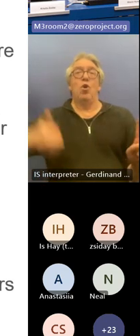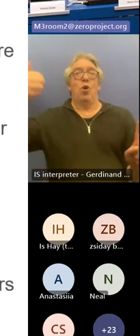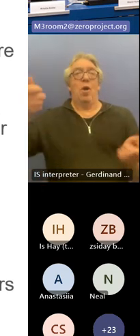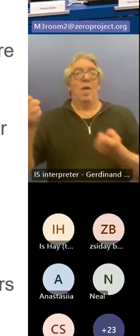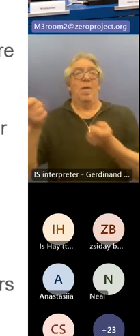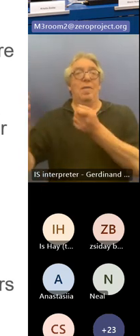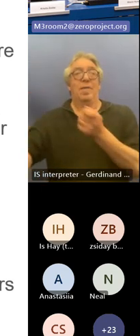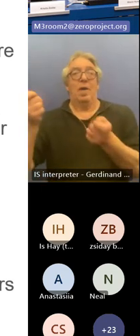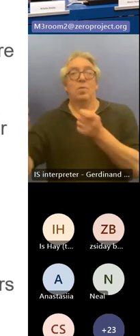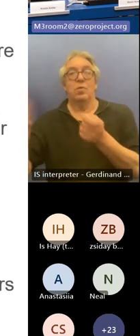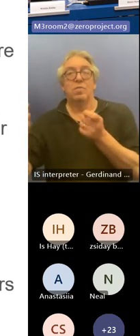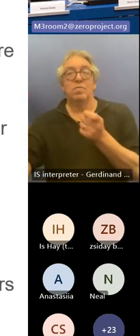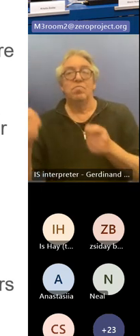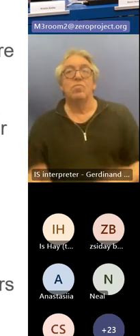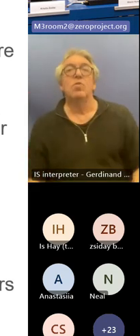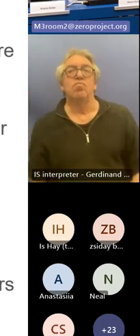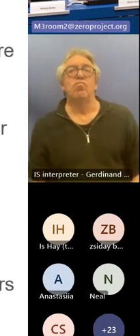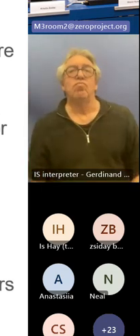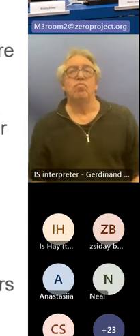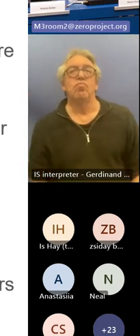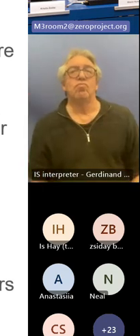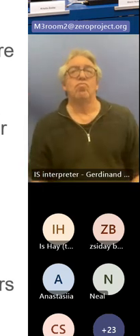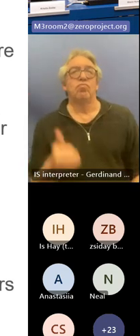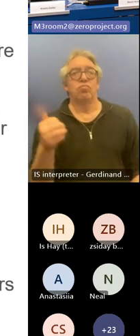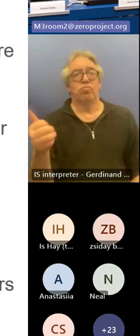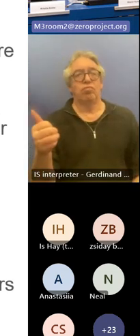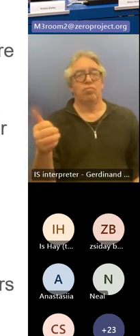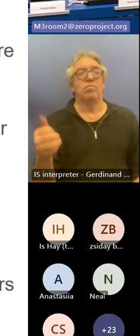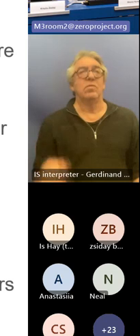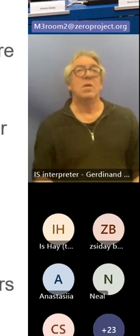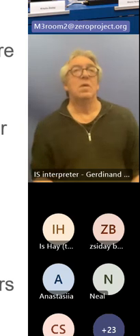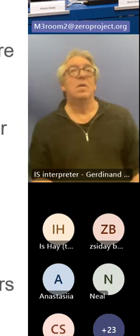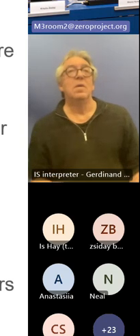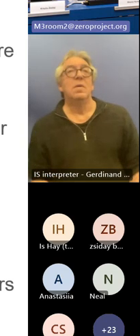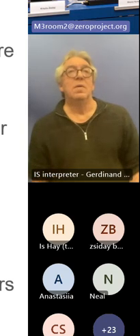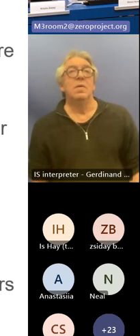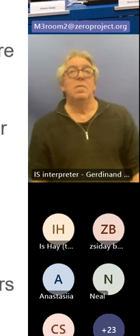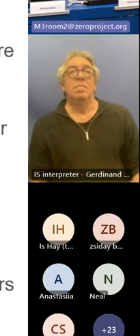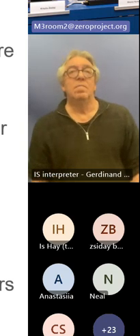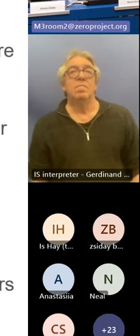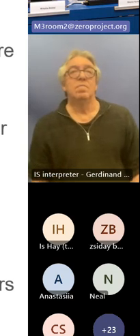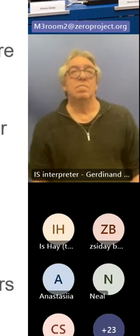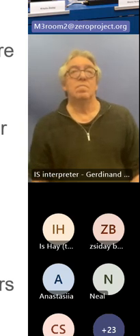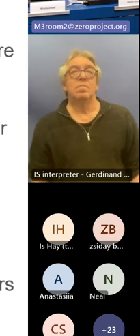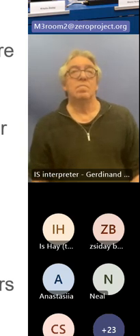guidance provided. Some of the benefit is that it is delivered over an extended period of time